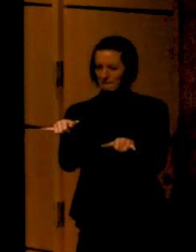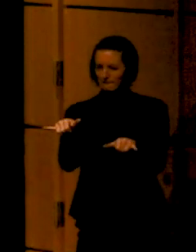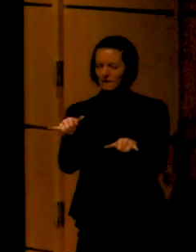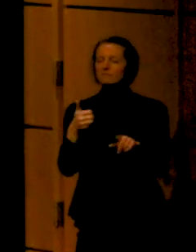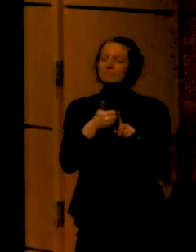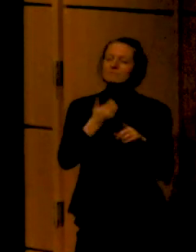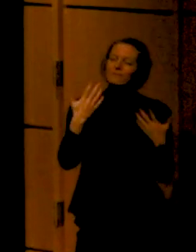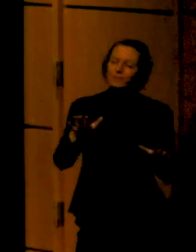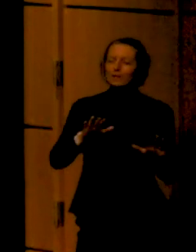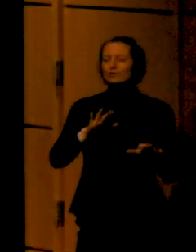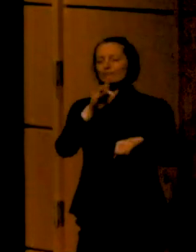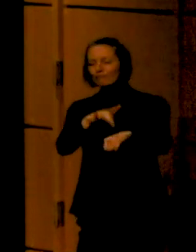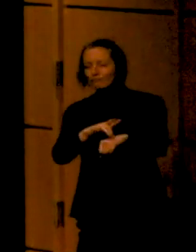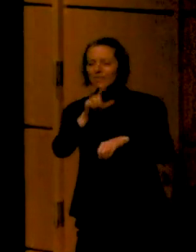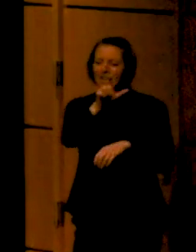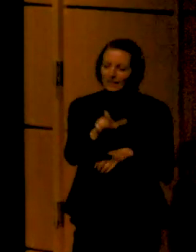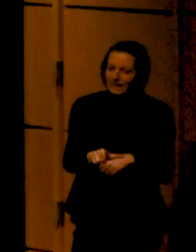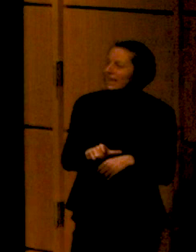He knew such representations very well.